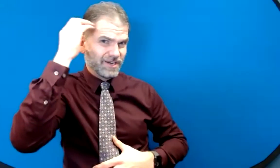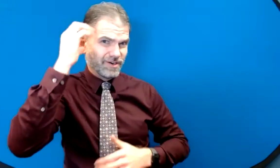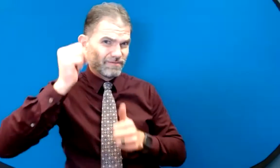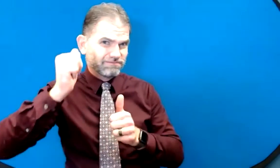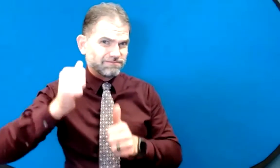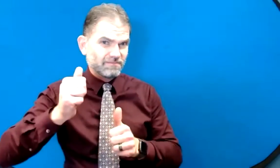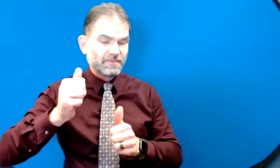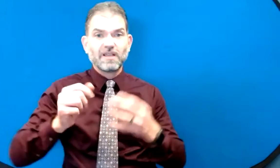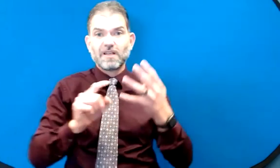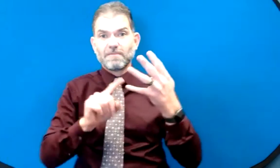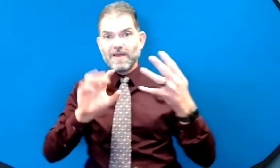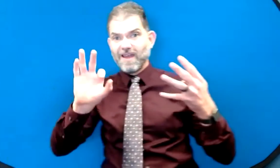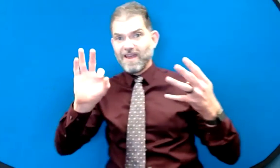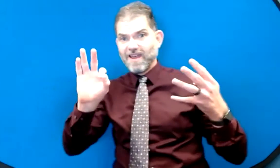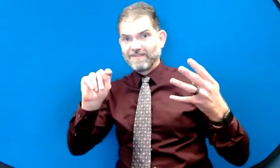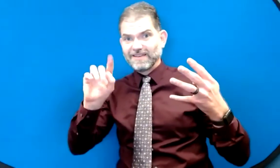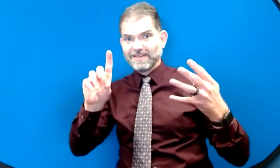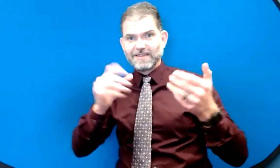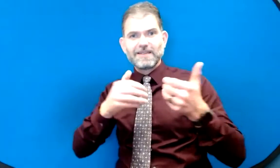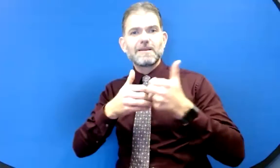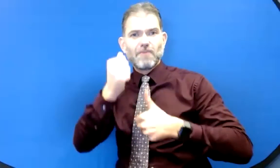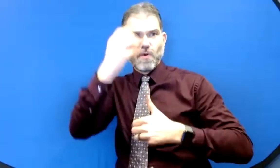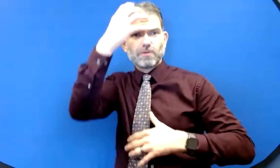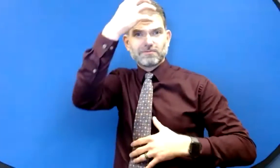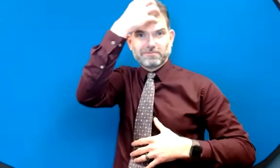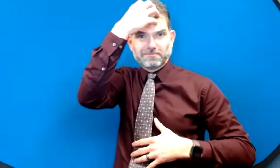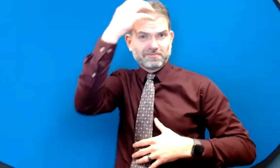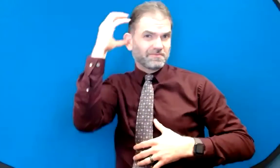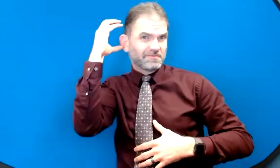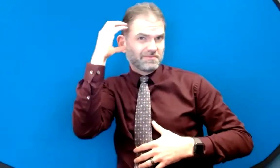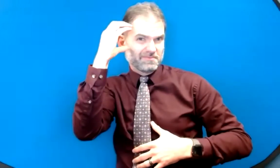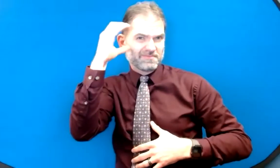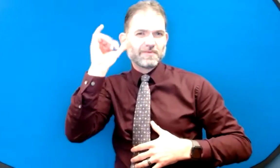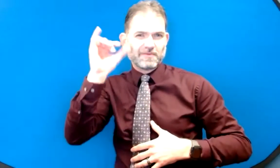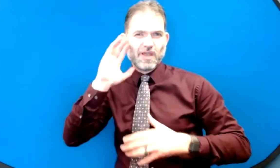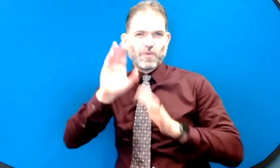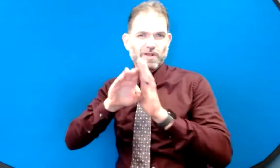ASL Interpreter: So, Alzheimer's, you'll see that decline that that shrinking here ASL Interpreter: where it's frontal temporal.